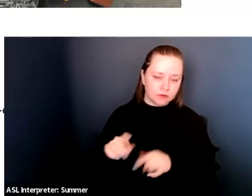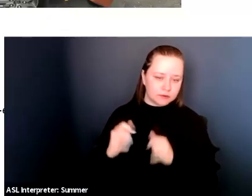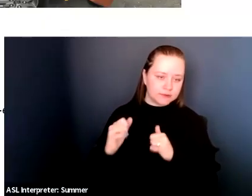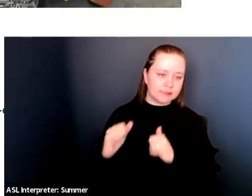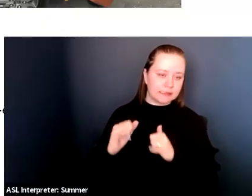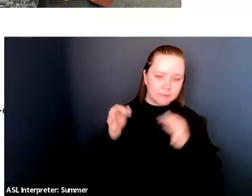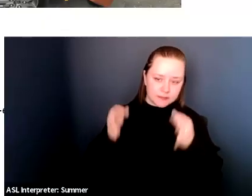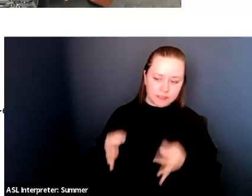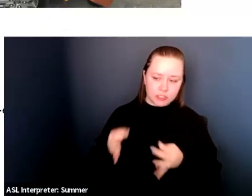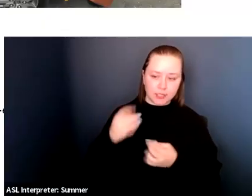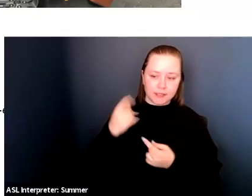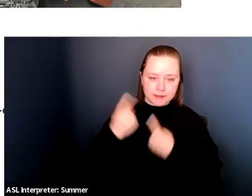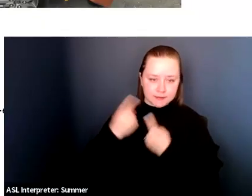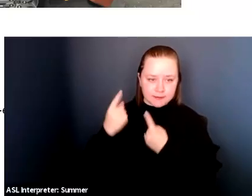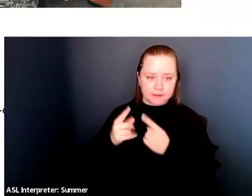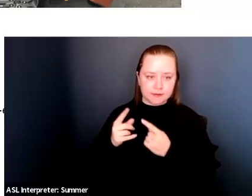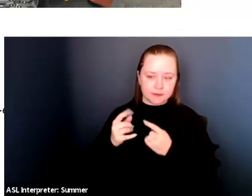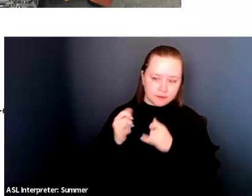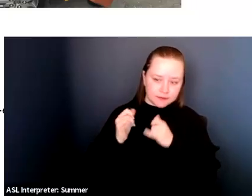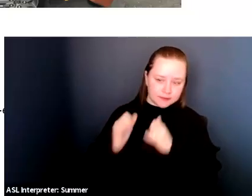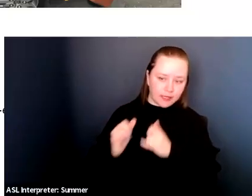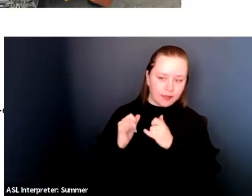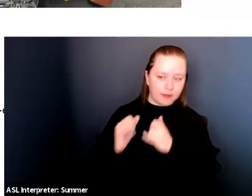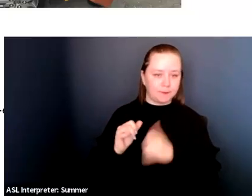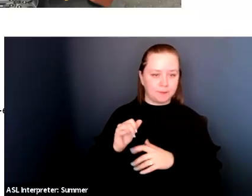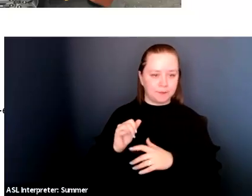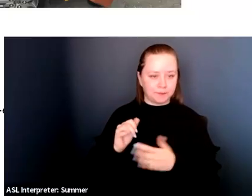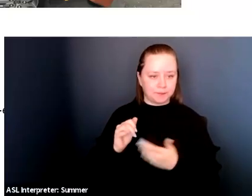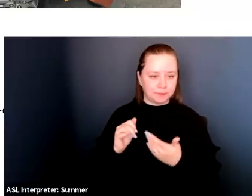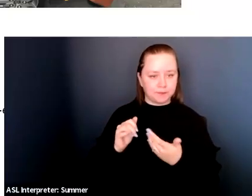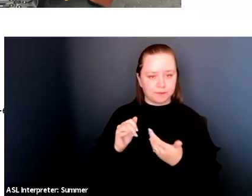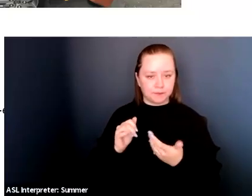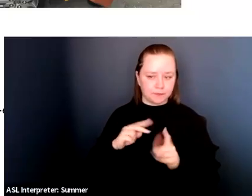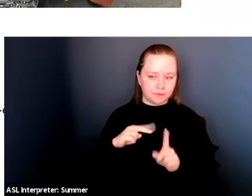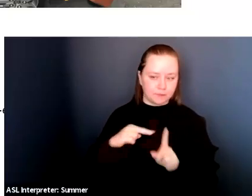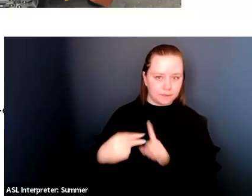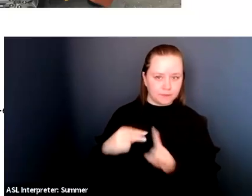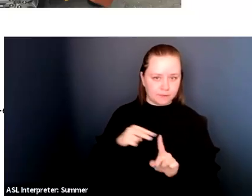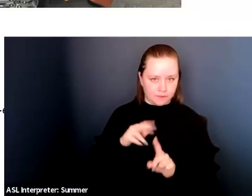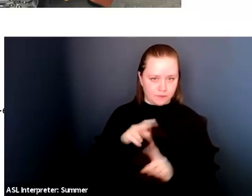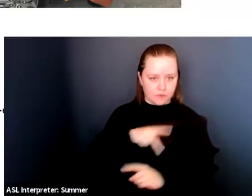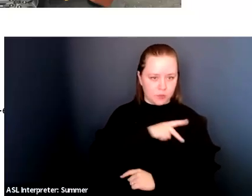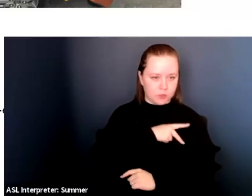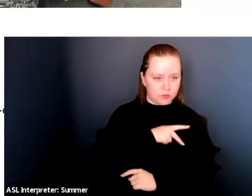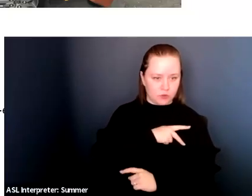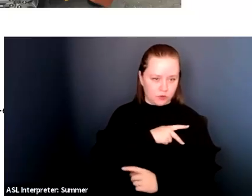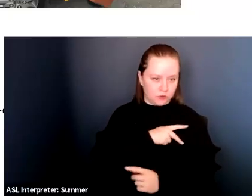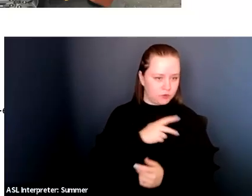thinking through things with the same set of, you know, personal perspectives and issues.